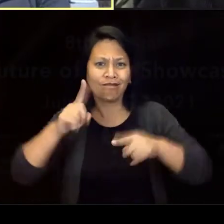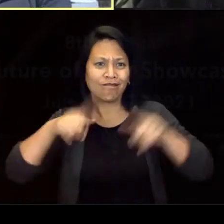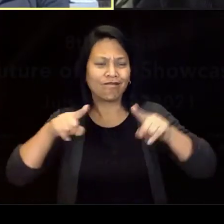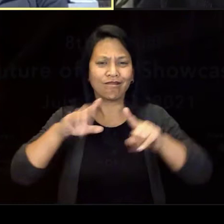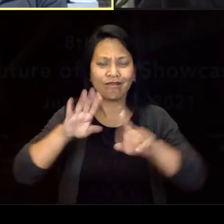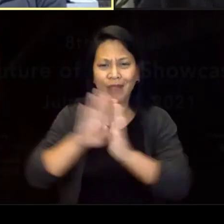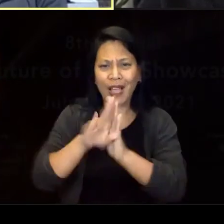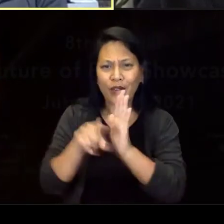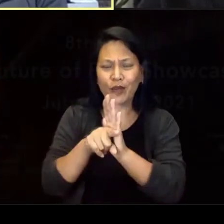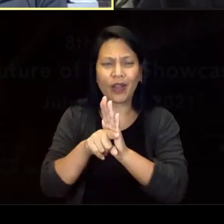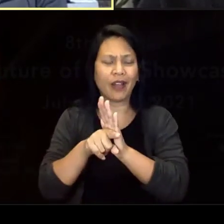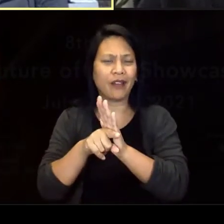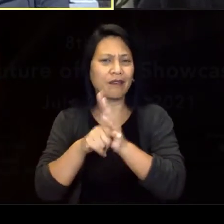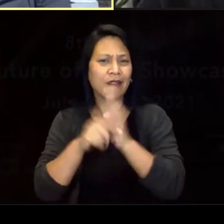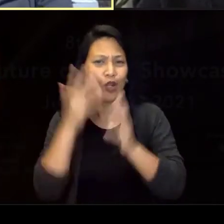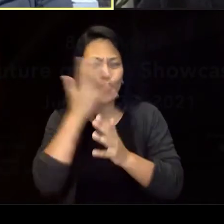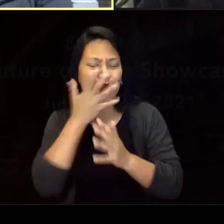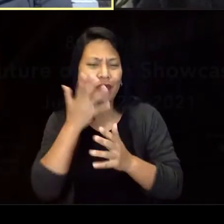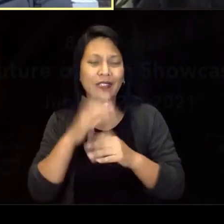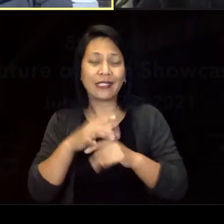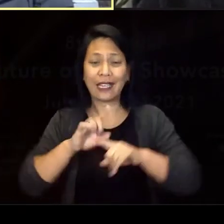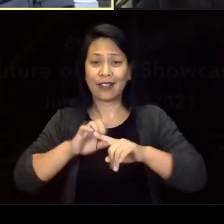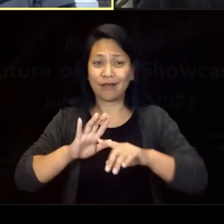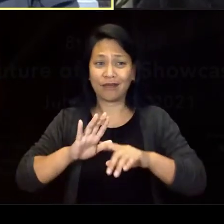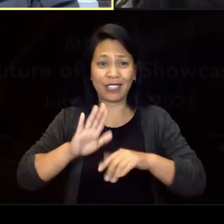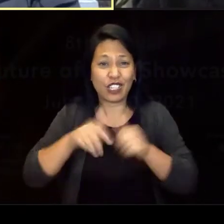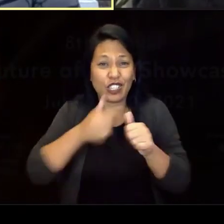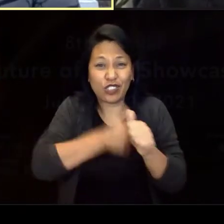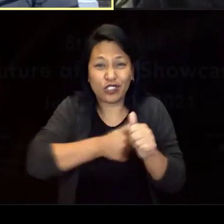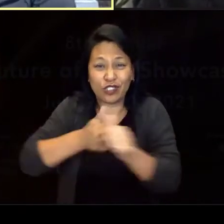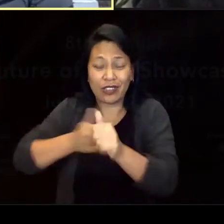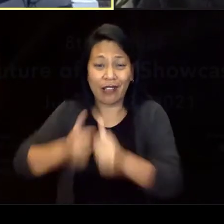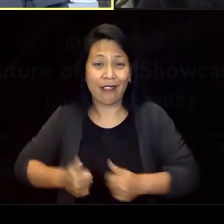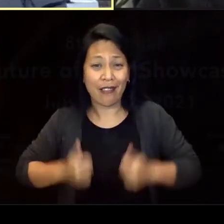different like, different lives, different like paths of lives.